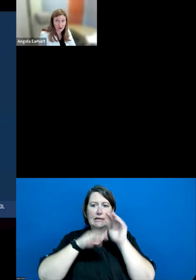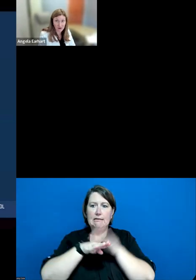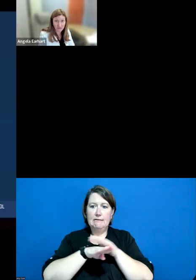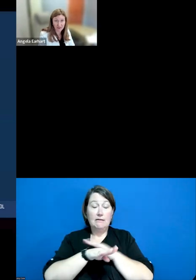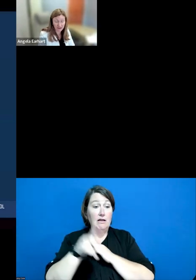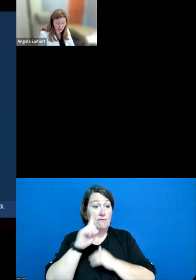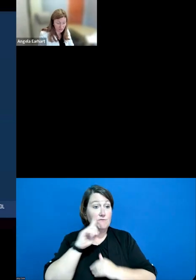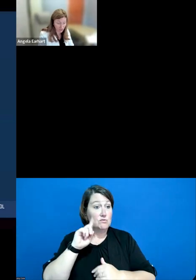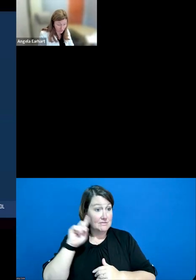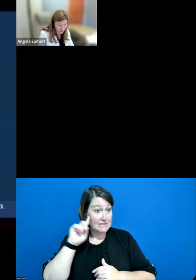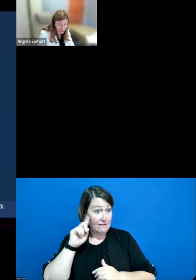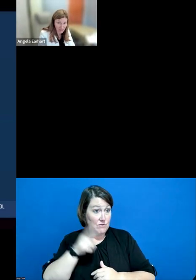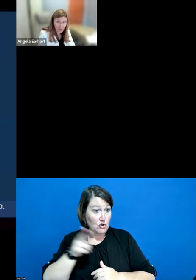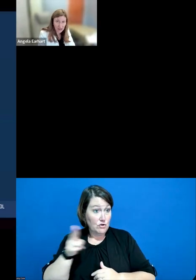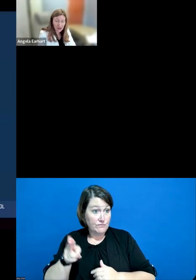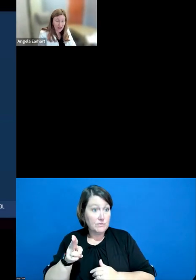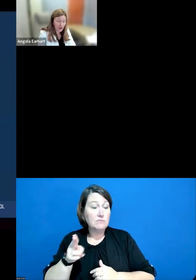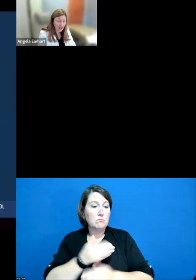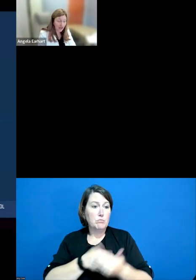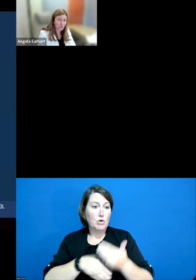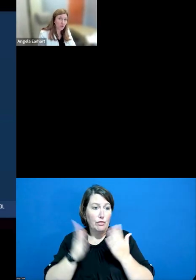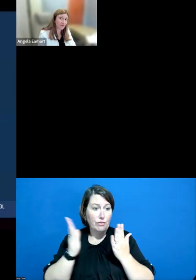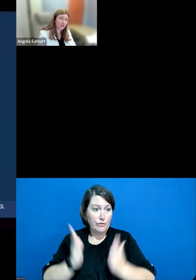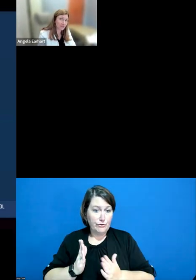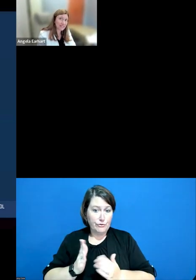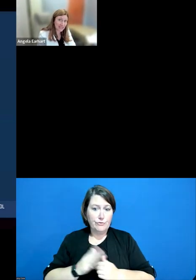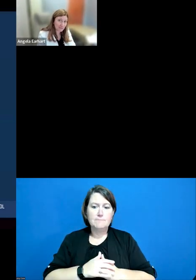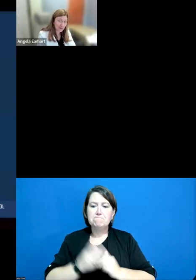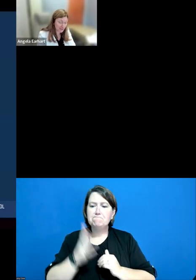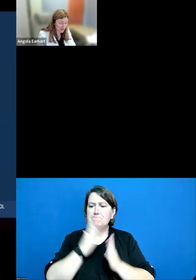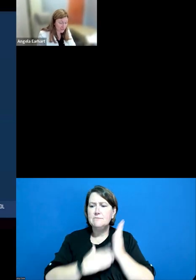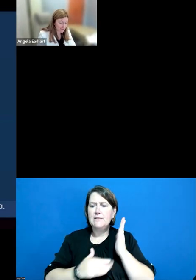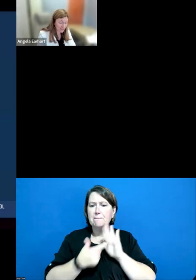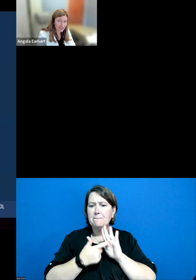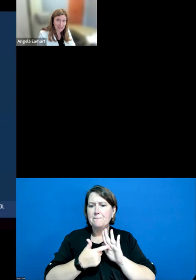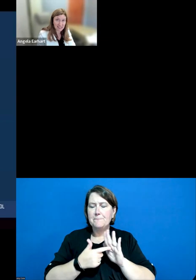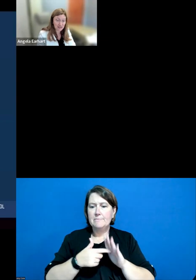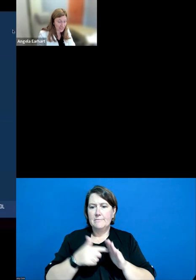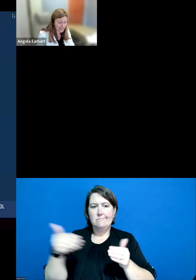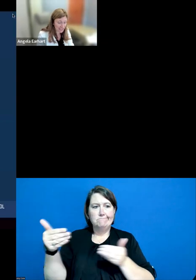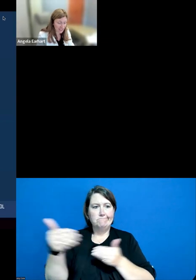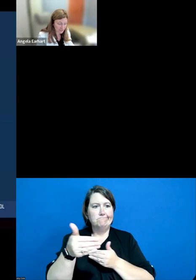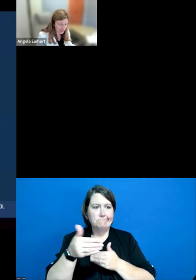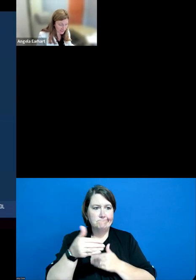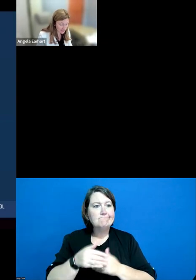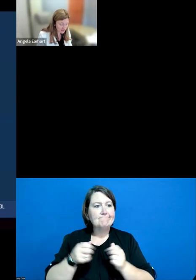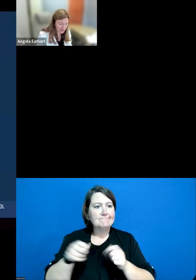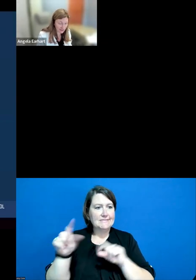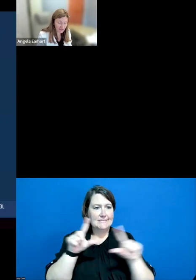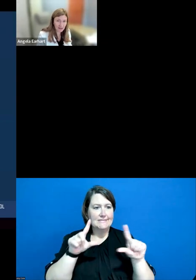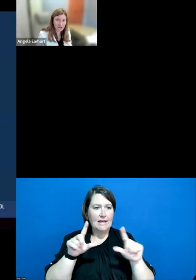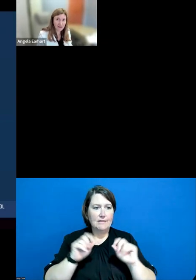and hear hearing thirst. And we'll give you some examples in the upcoming slides. So the next slide, please.